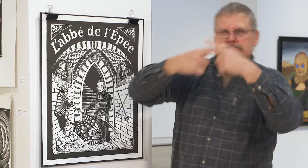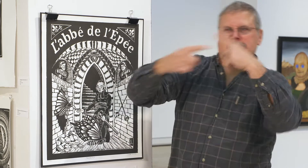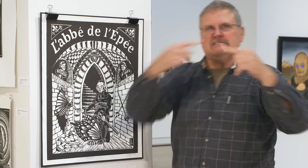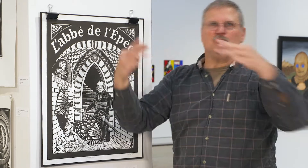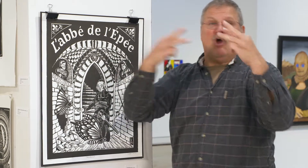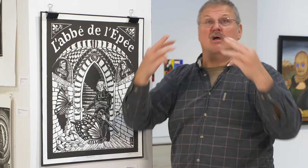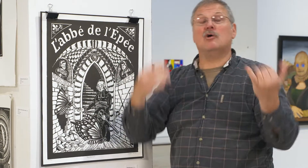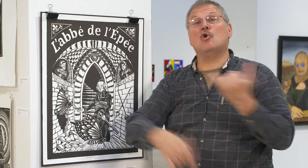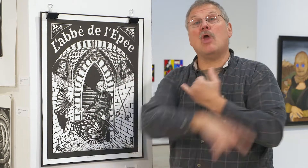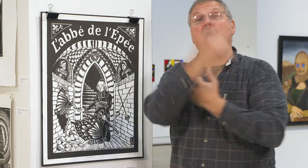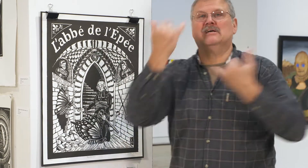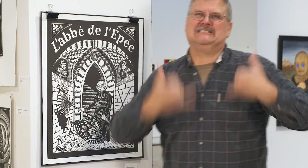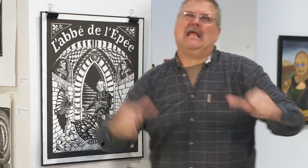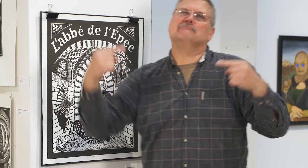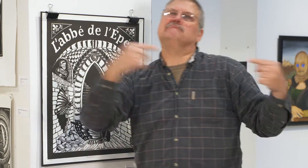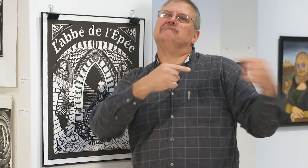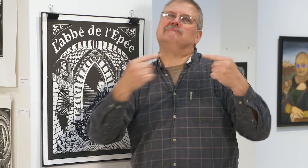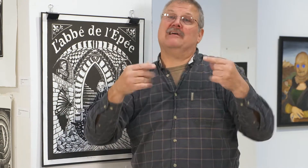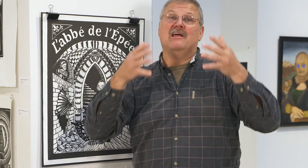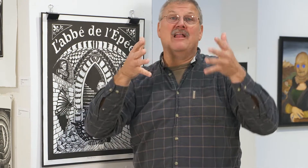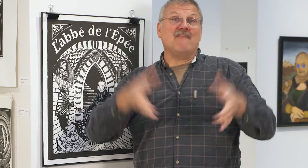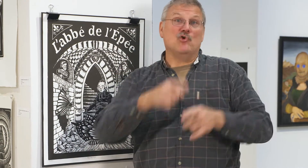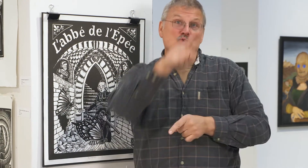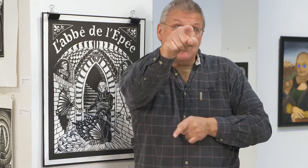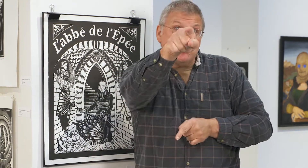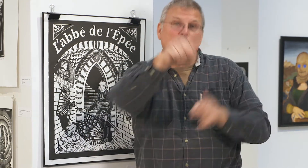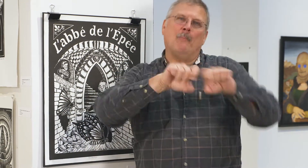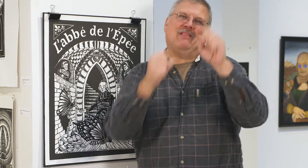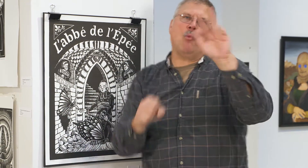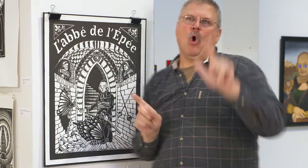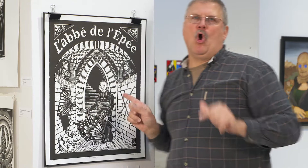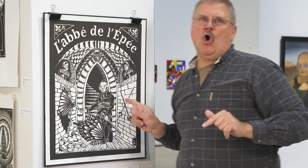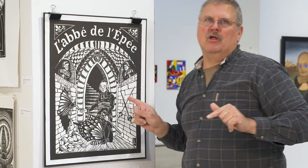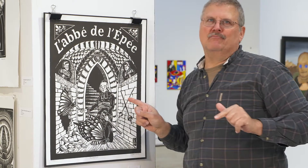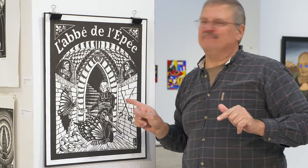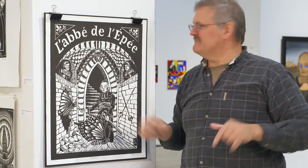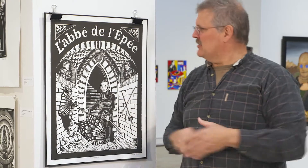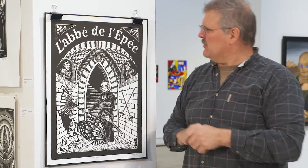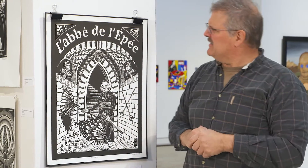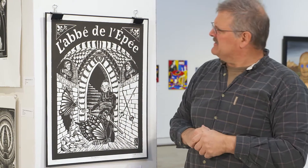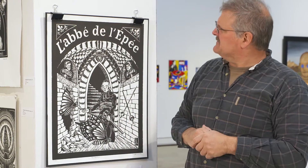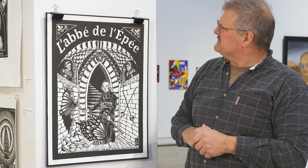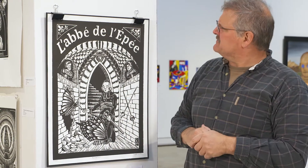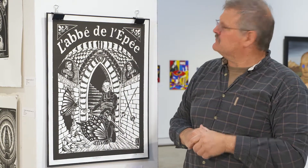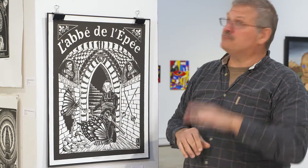because the two of them would "cross swords" with each other. That struggle continues today and now it is up to you, the viewer,